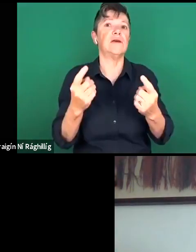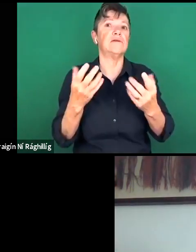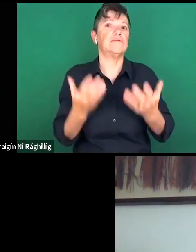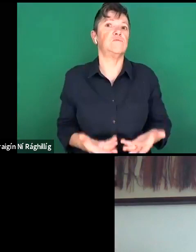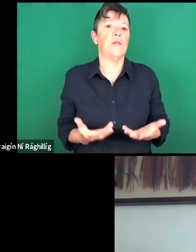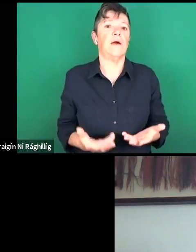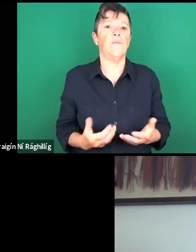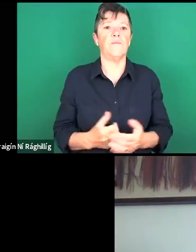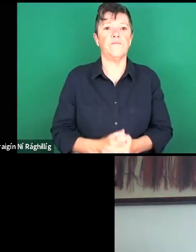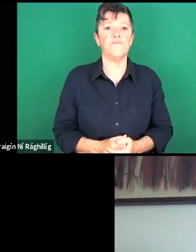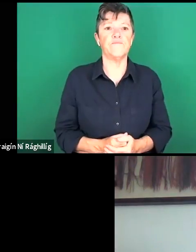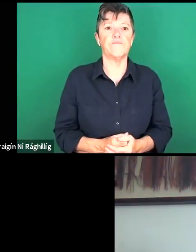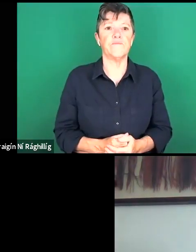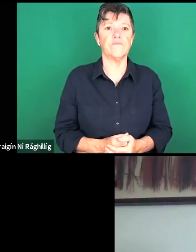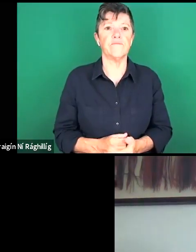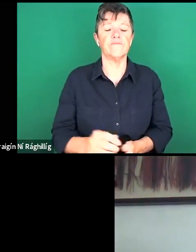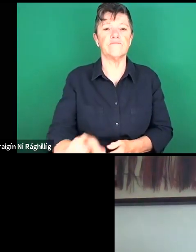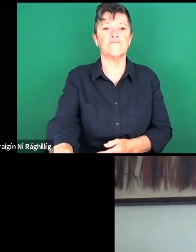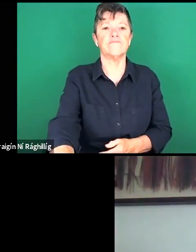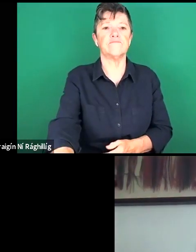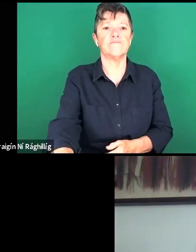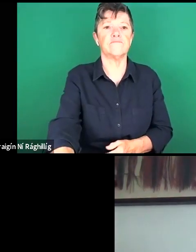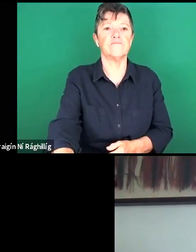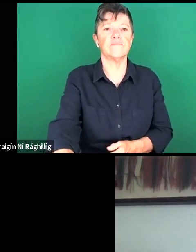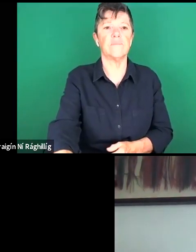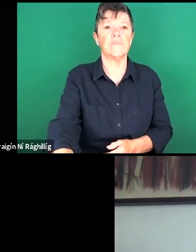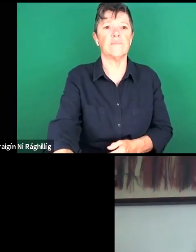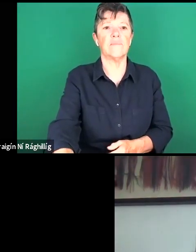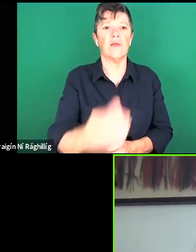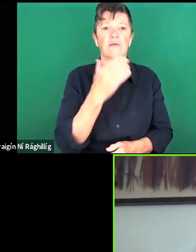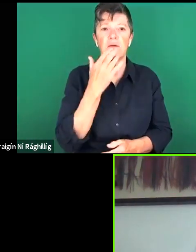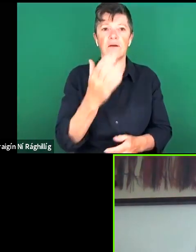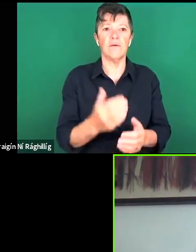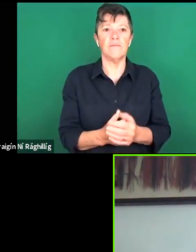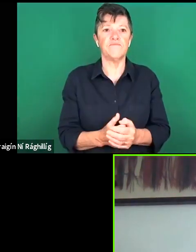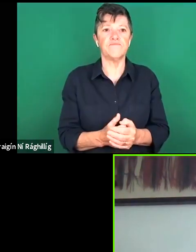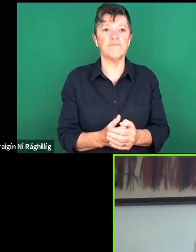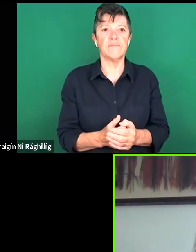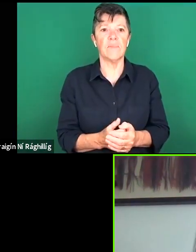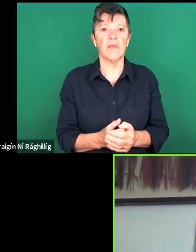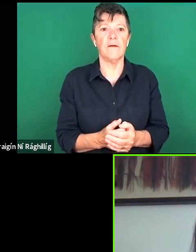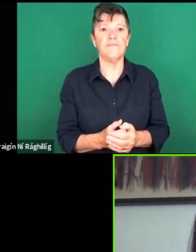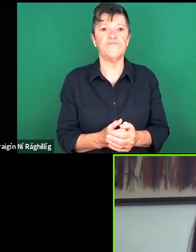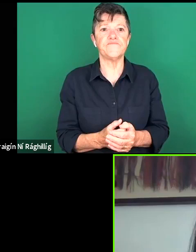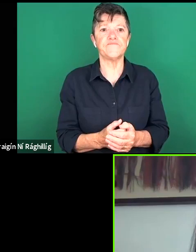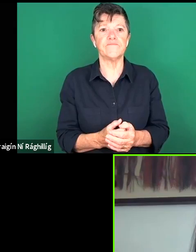circumstances A question from the Facebook